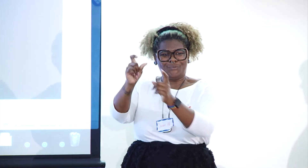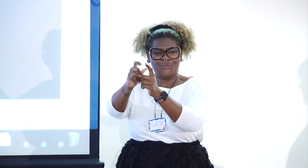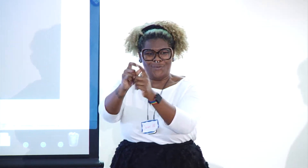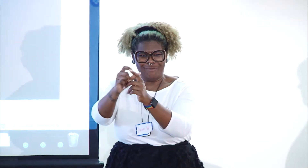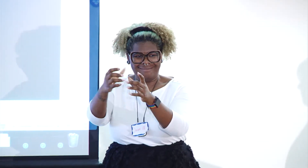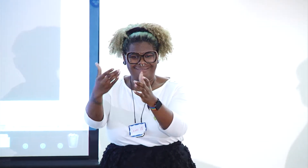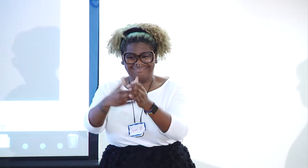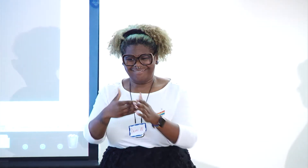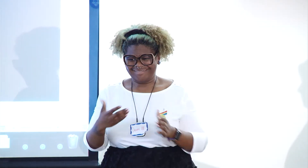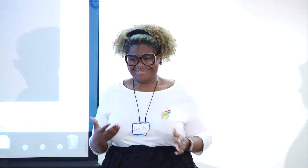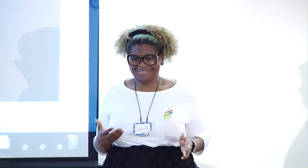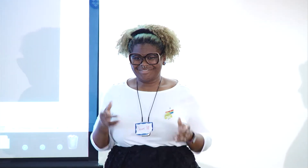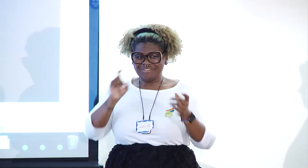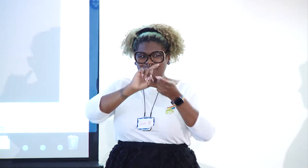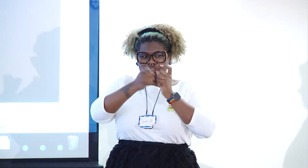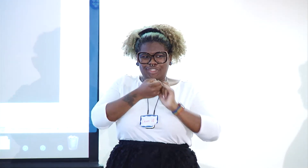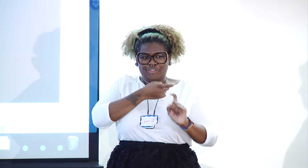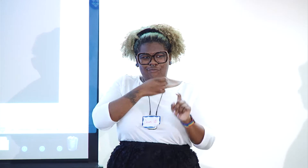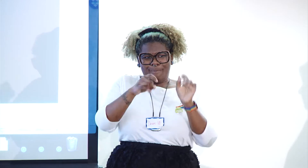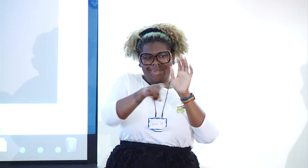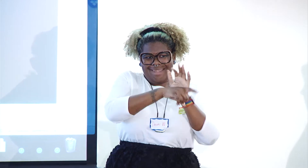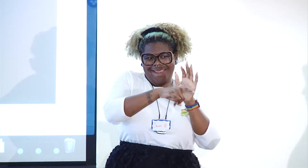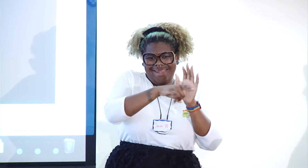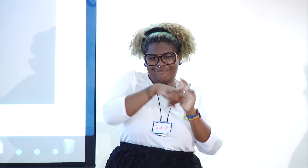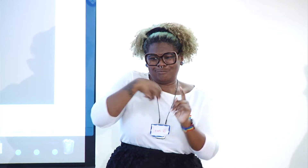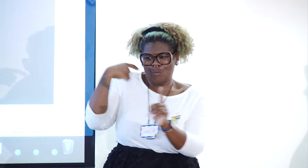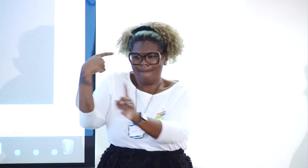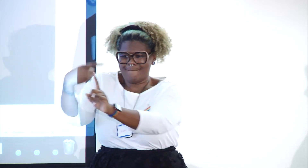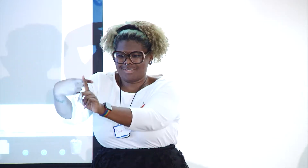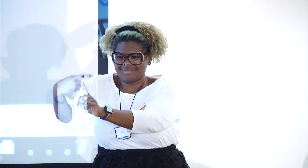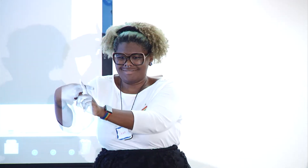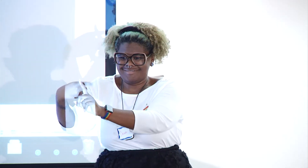Individuals need to be able to claim terms that previously